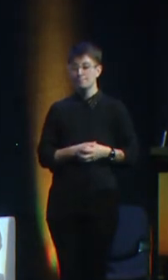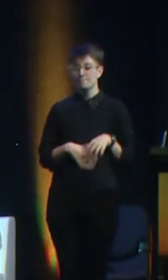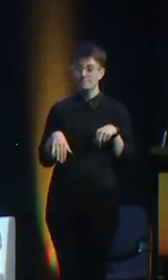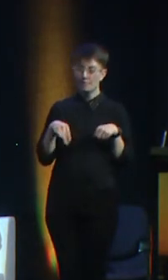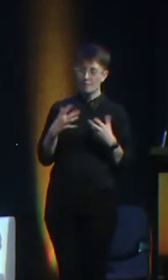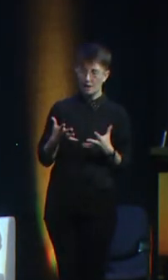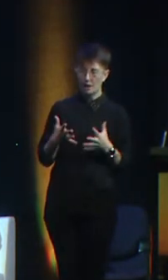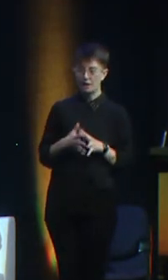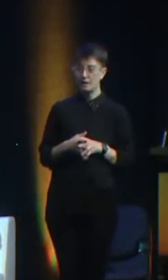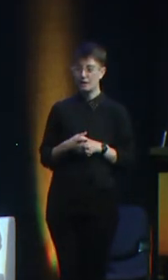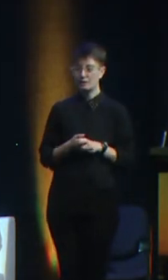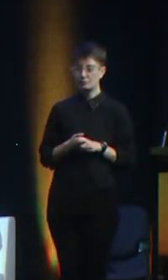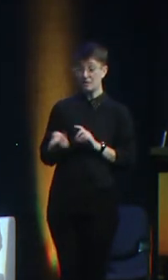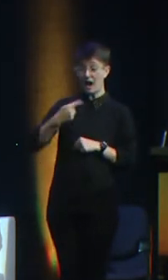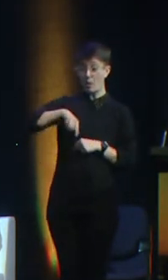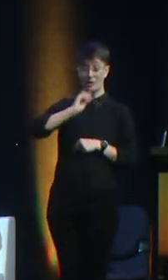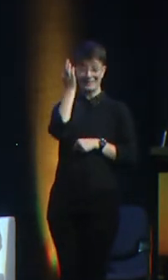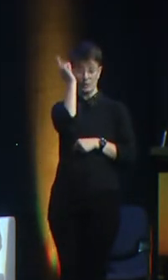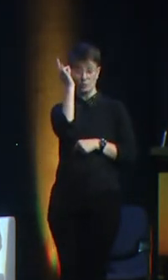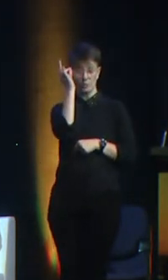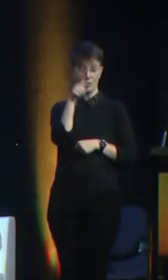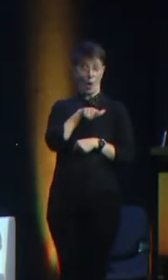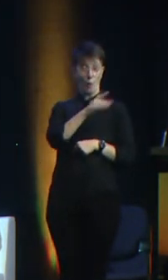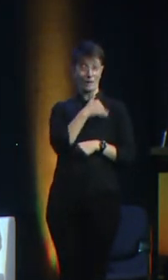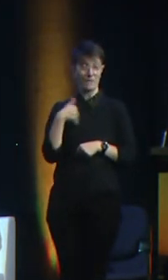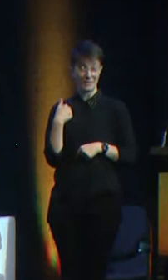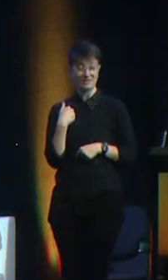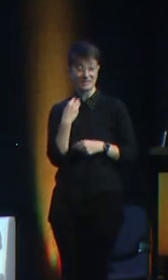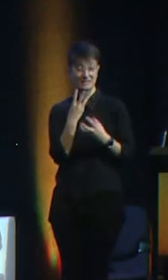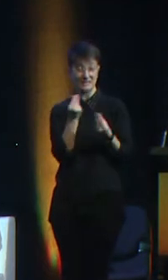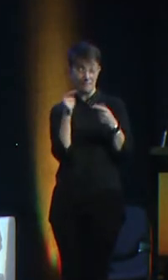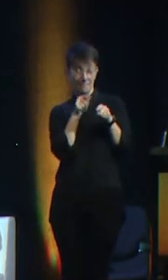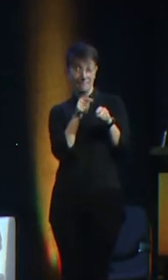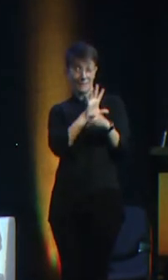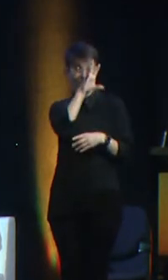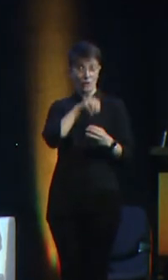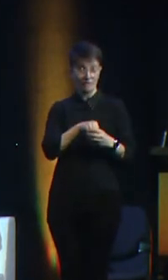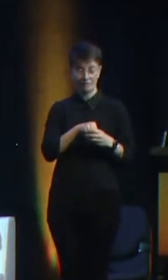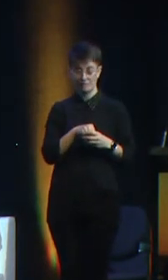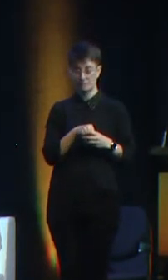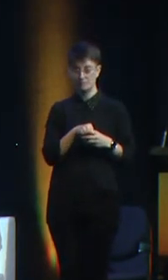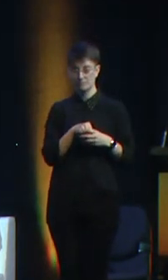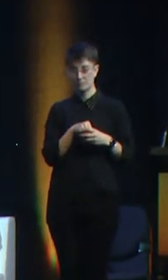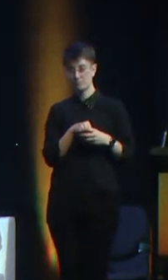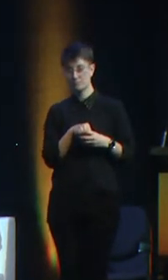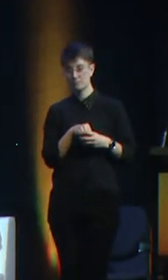that we as a council or local government will actually get involved with - I'll come to that in a moment. The other key aspect I guess in responding